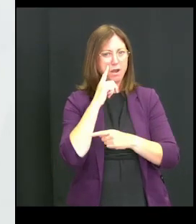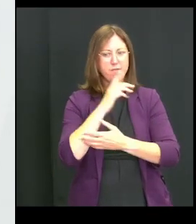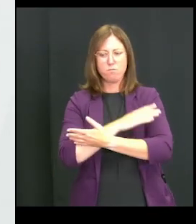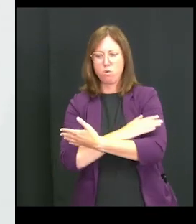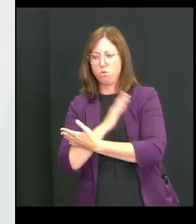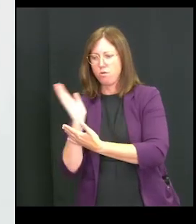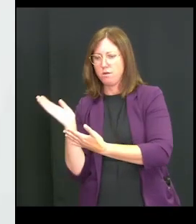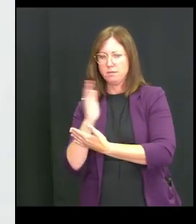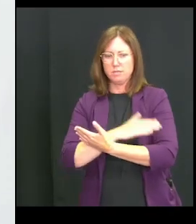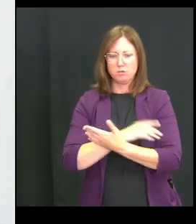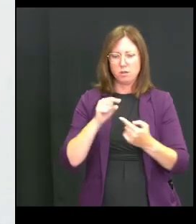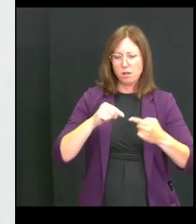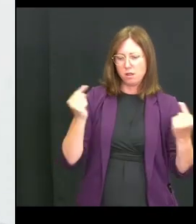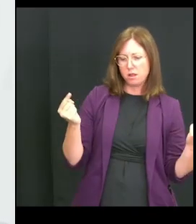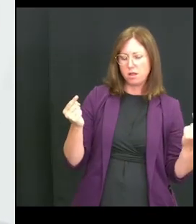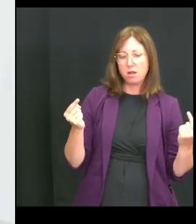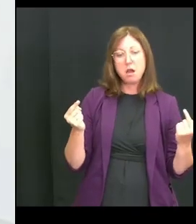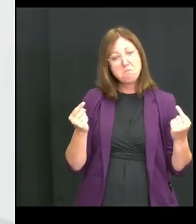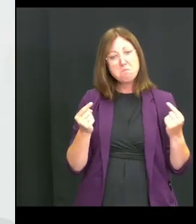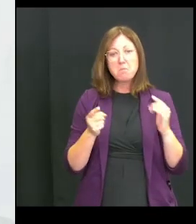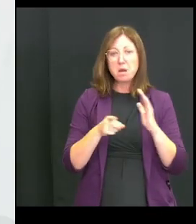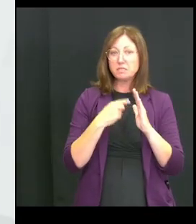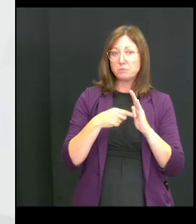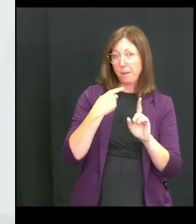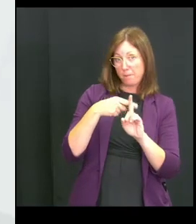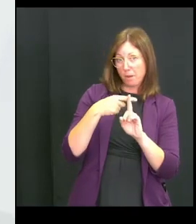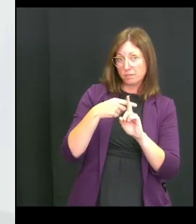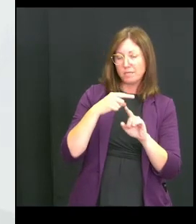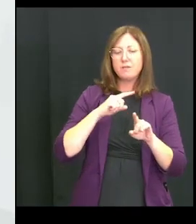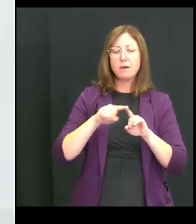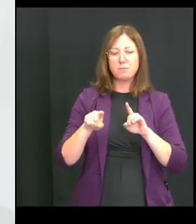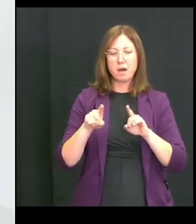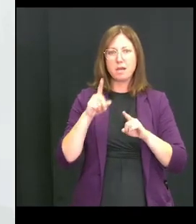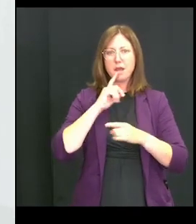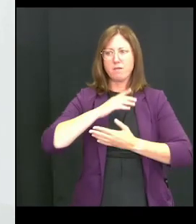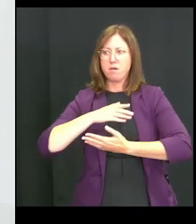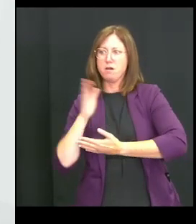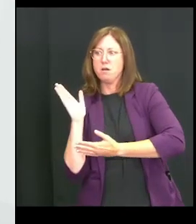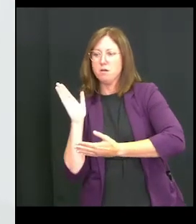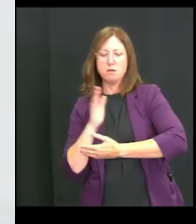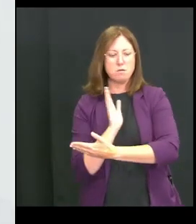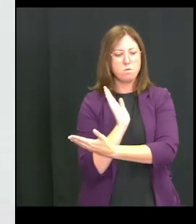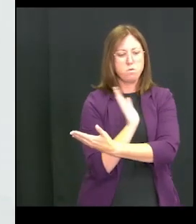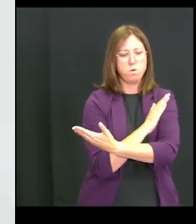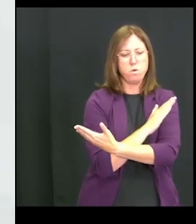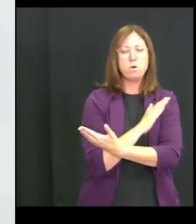Not always a bad thing, but it's the extreme, becoming more extreme in our beliefs.